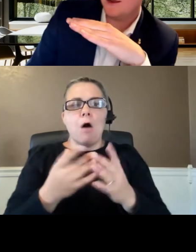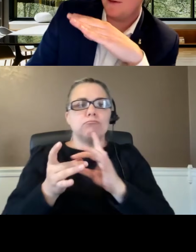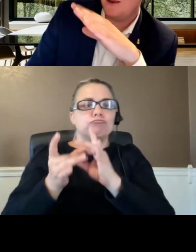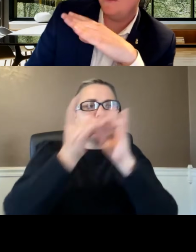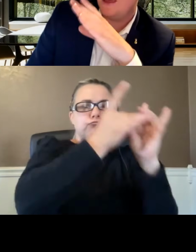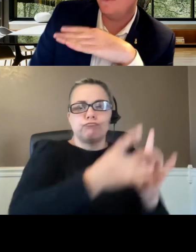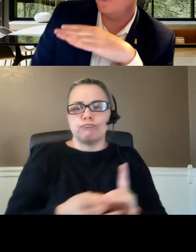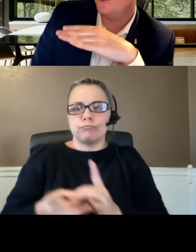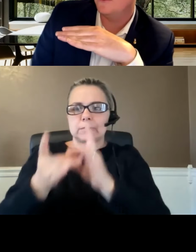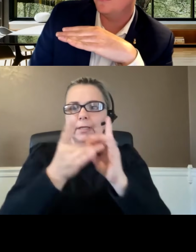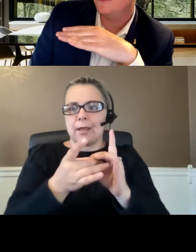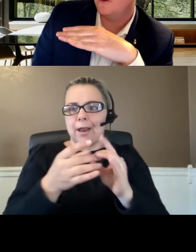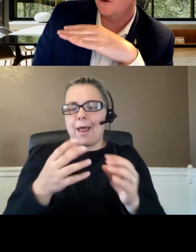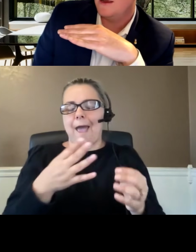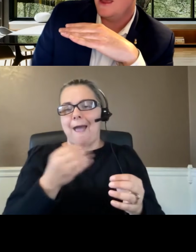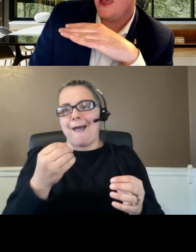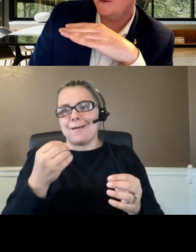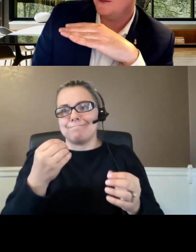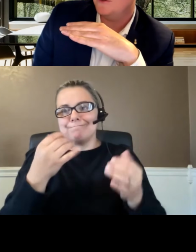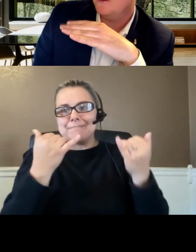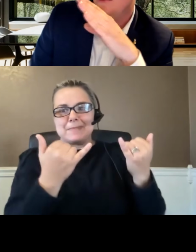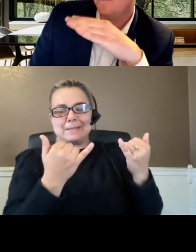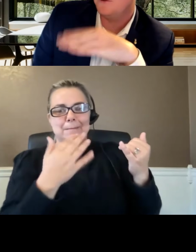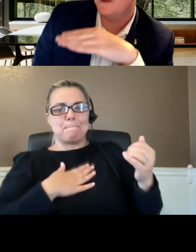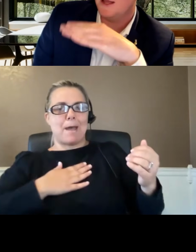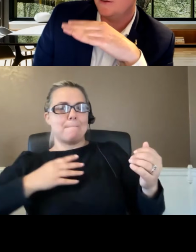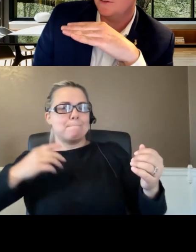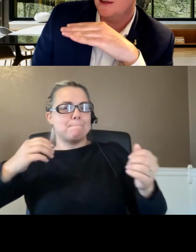talking about and hinting at for so long was procure access. Here are the building blocks